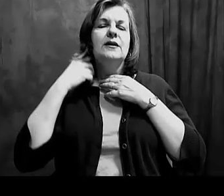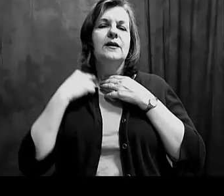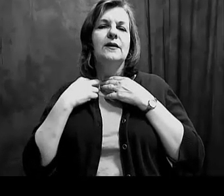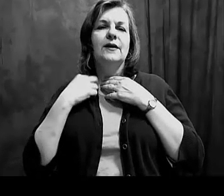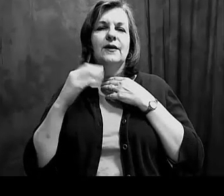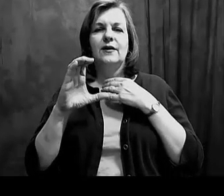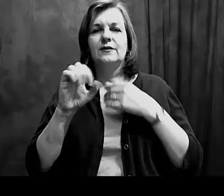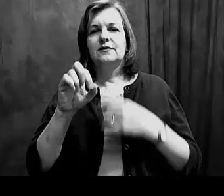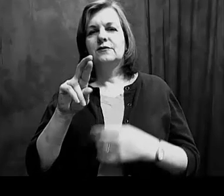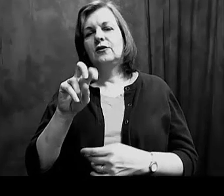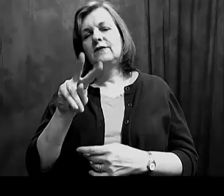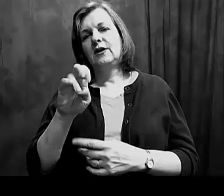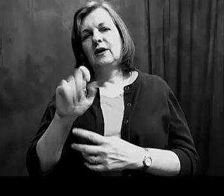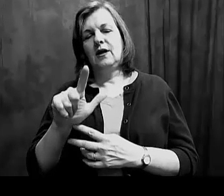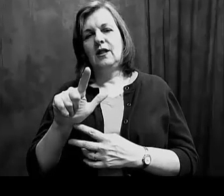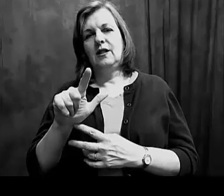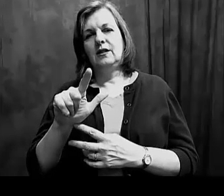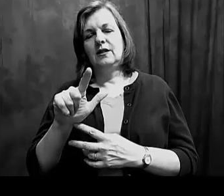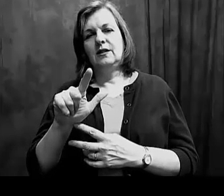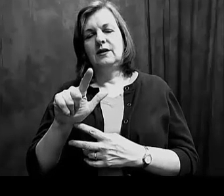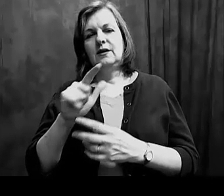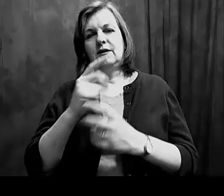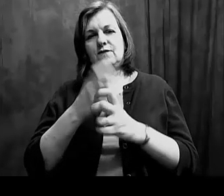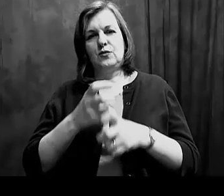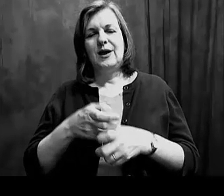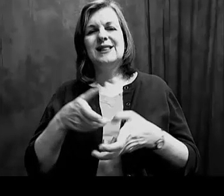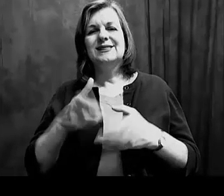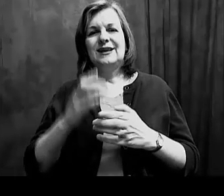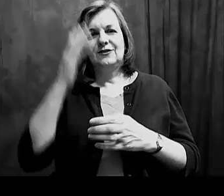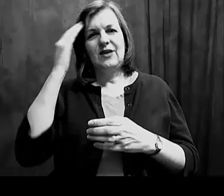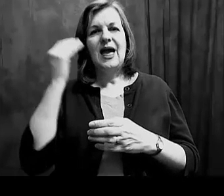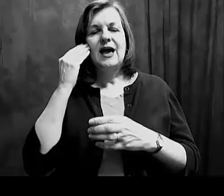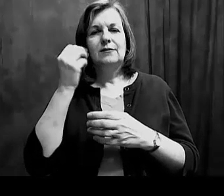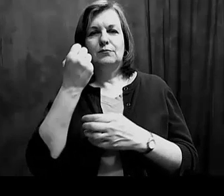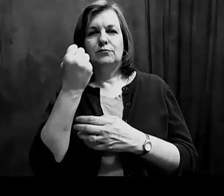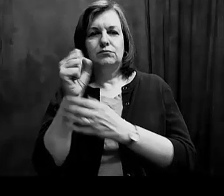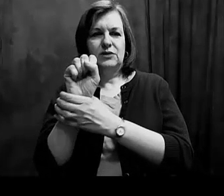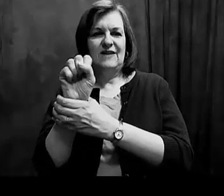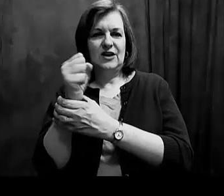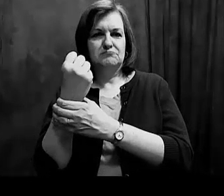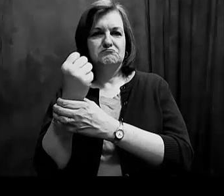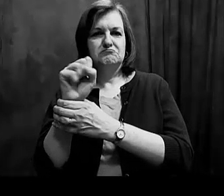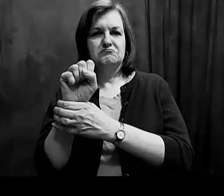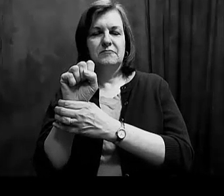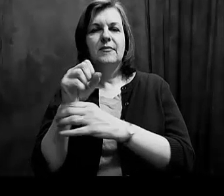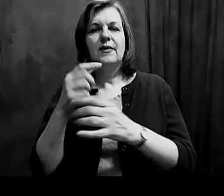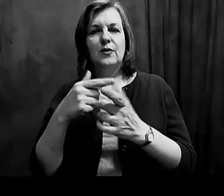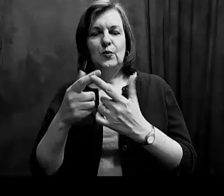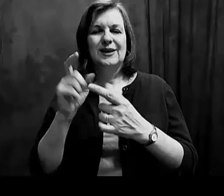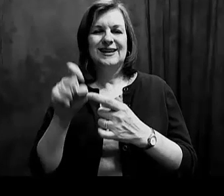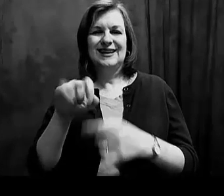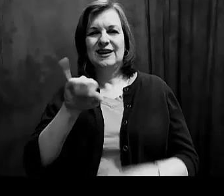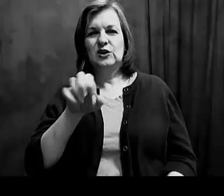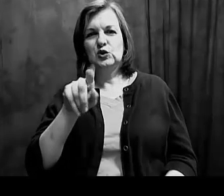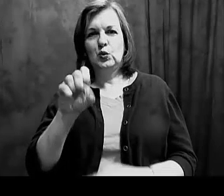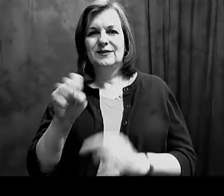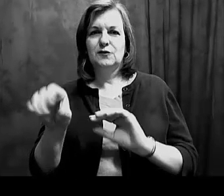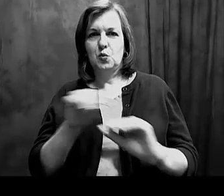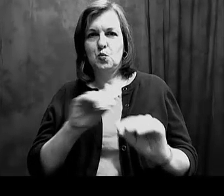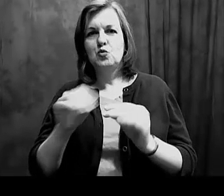actually have to allow your head to pivot -- so we need these joints to help us actually move we are not one solid big piece of bone!